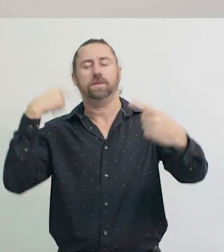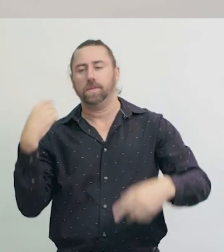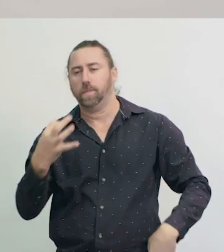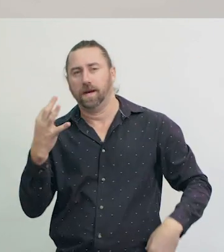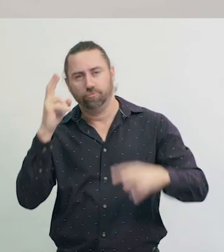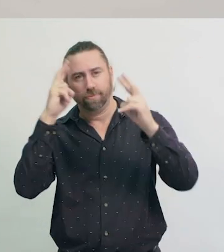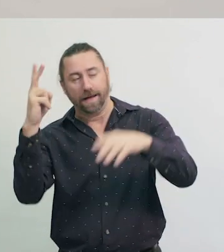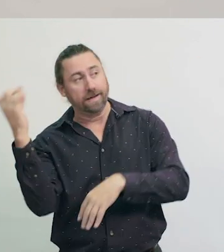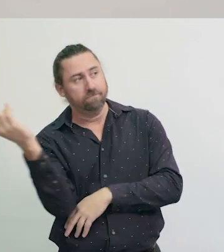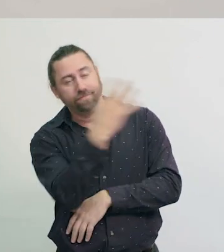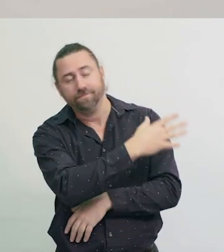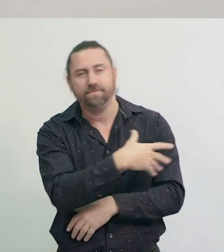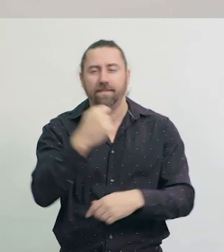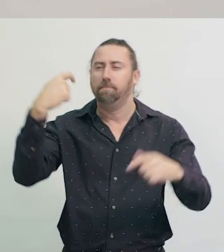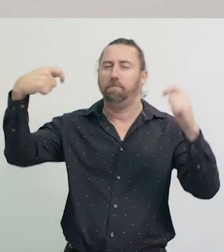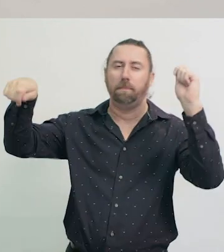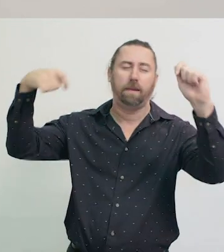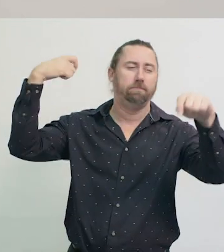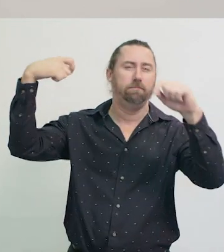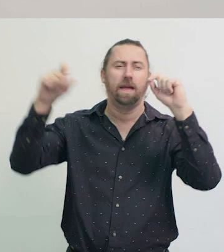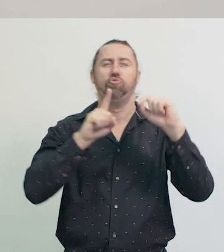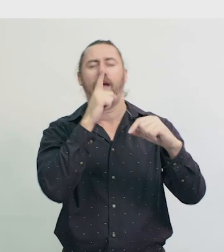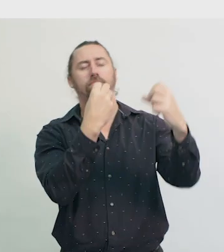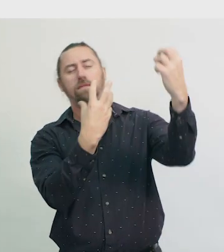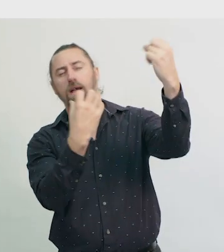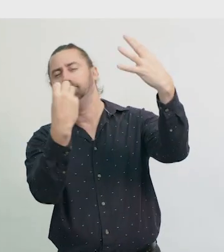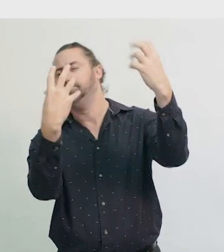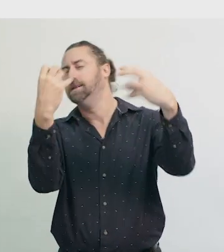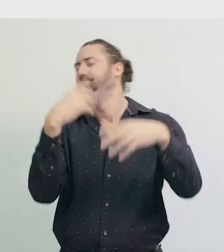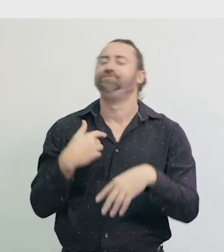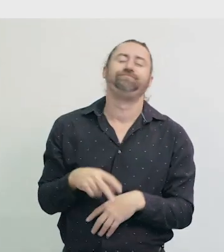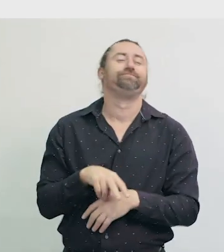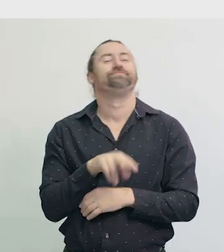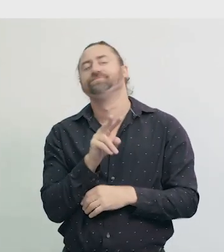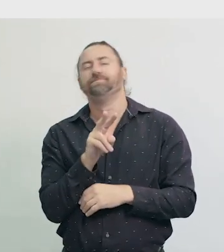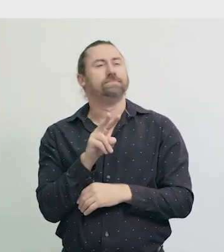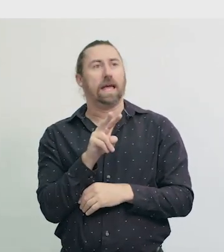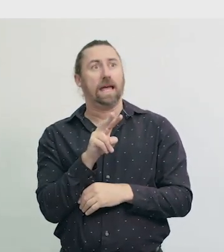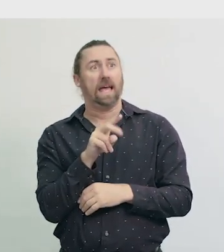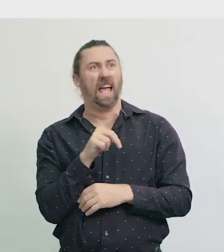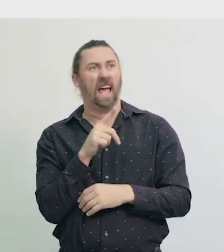The bell was clanging, the red lights were flashing, and this sign stood at its place.